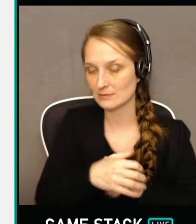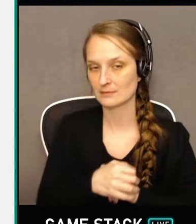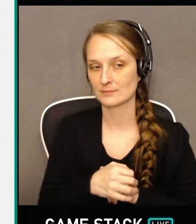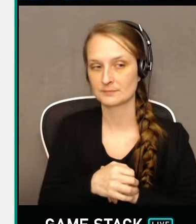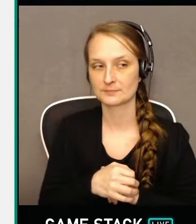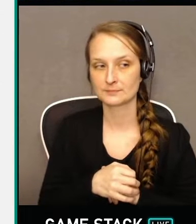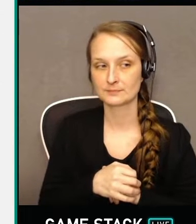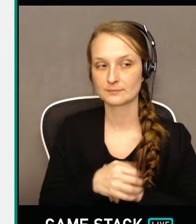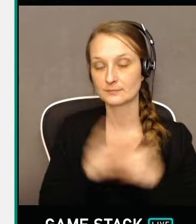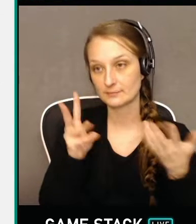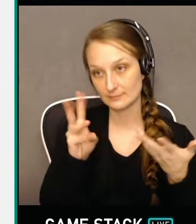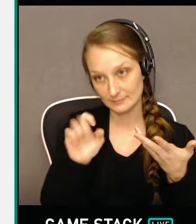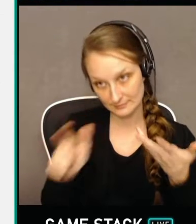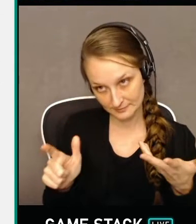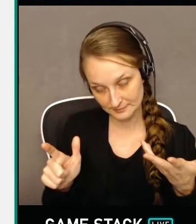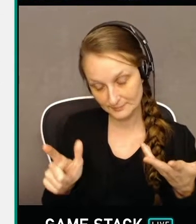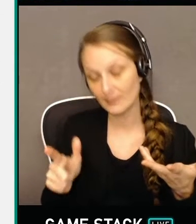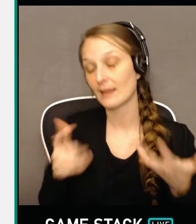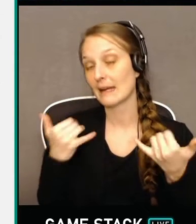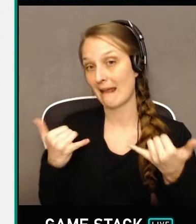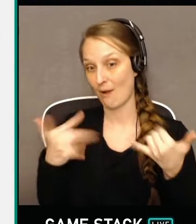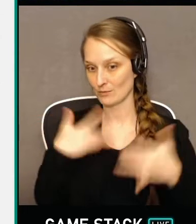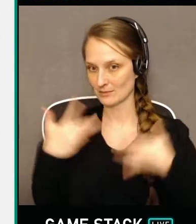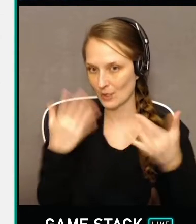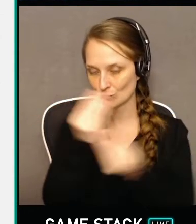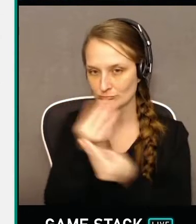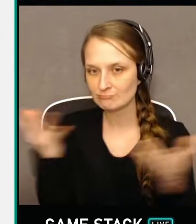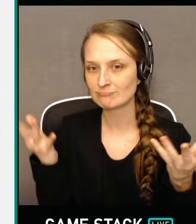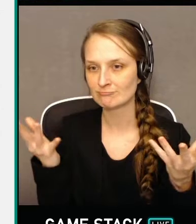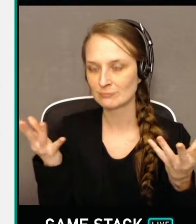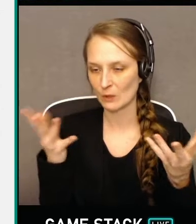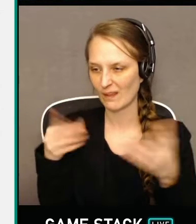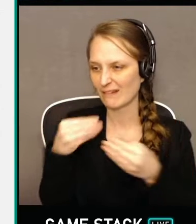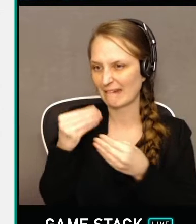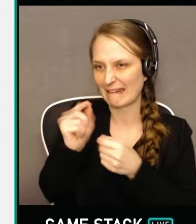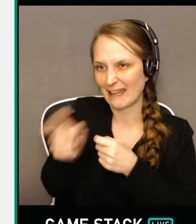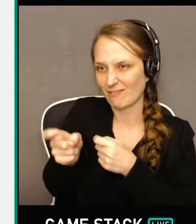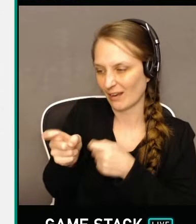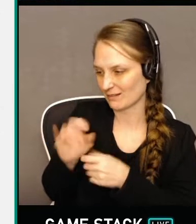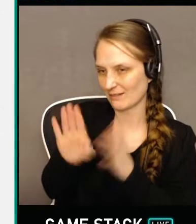Well, we're excited to announce that we're giving developers just